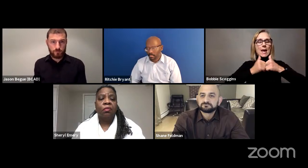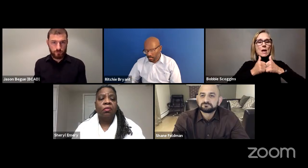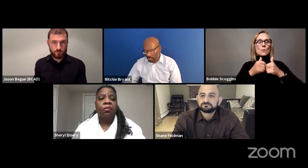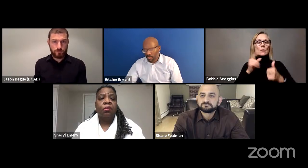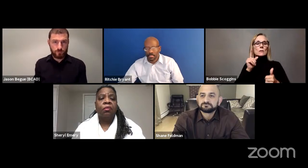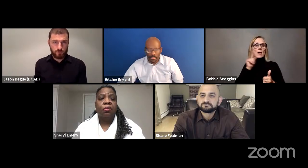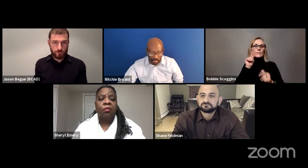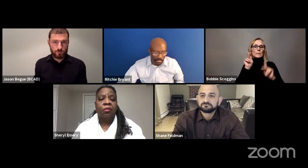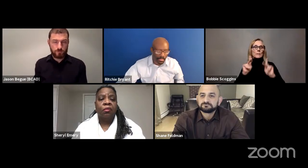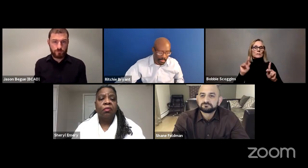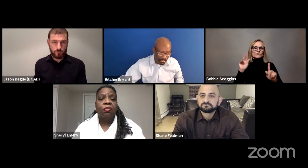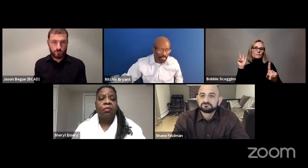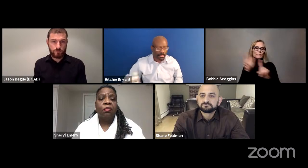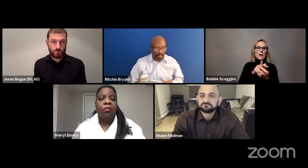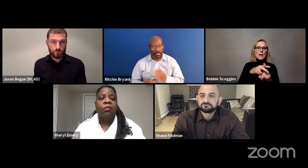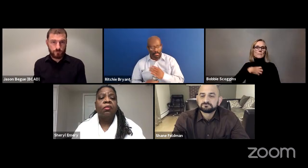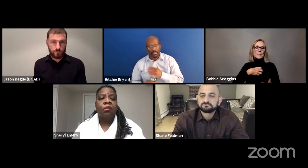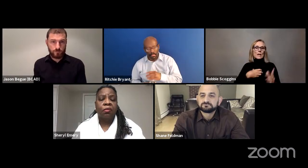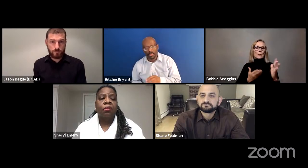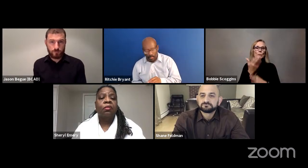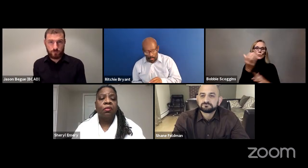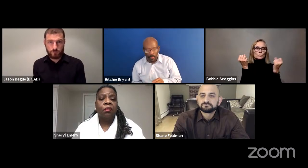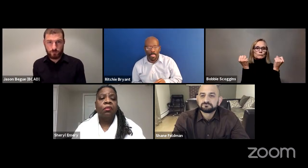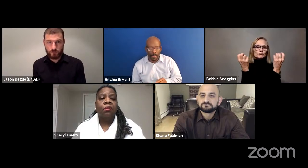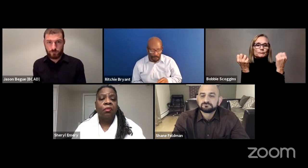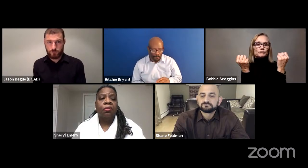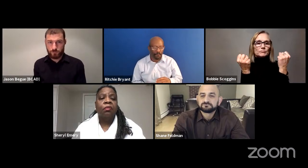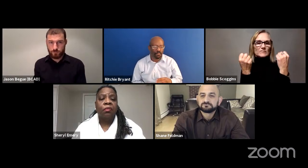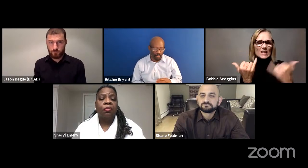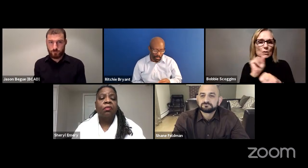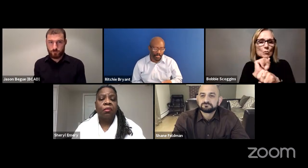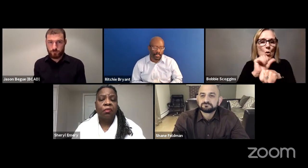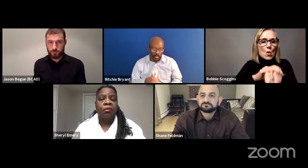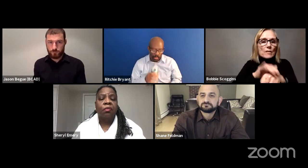they also established a video grievance process so Deaf people could file formal complaints